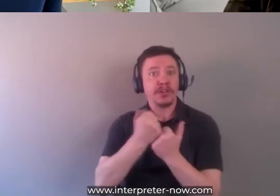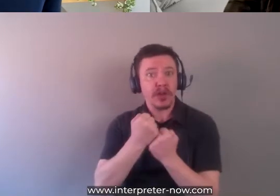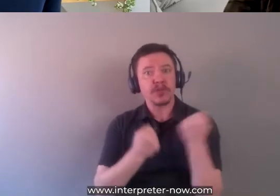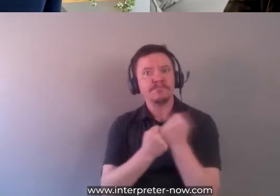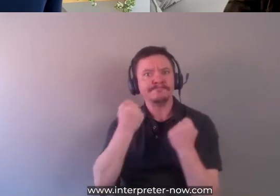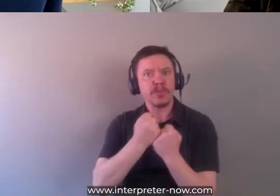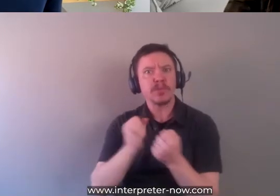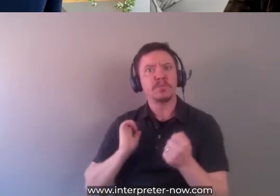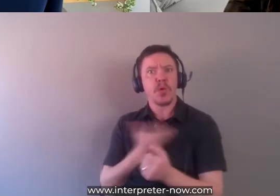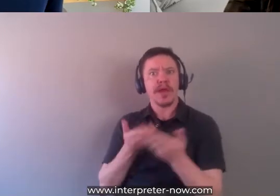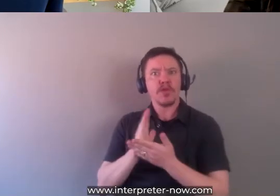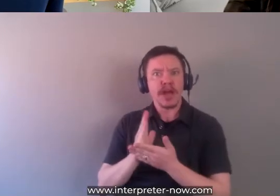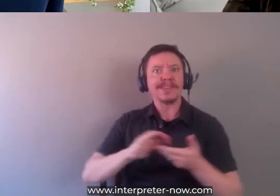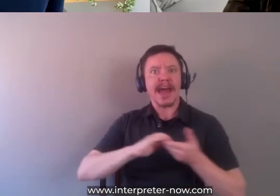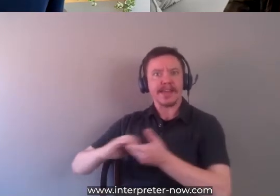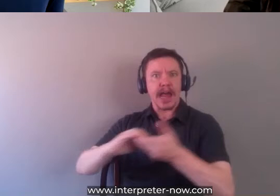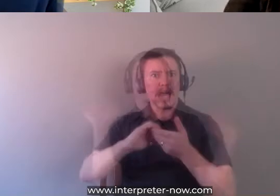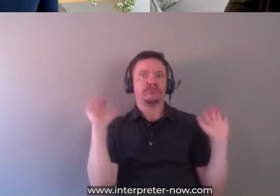and our rights as allies?